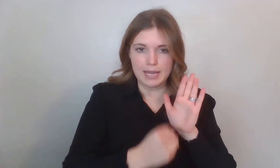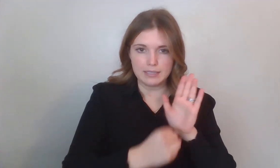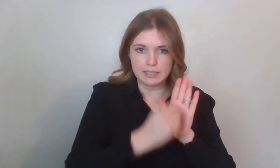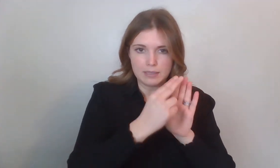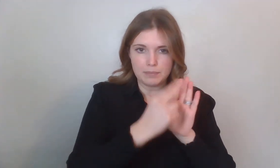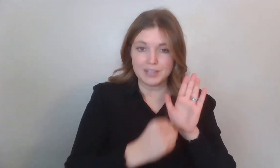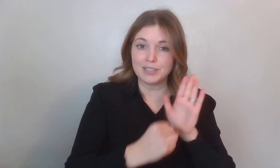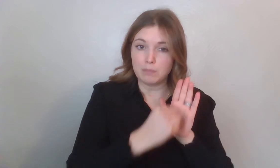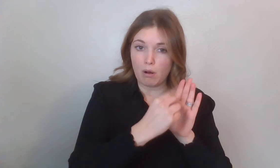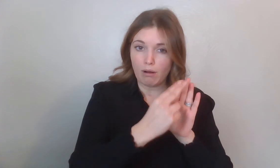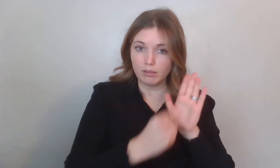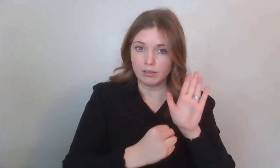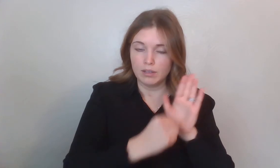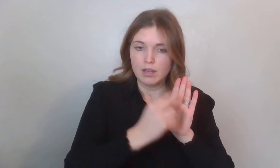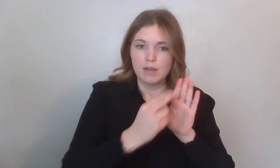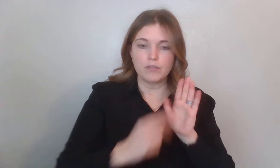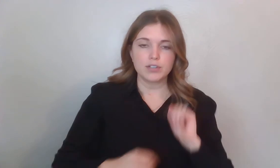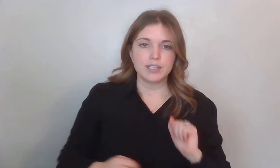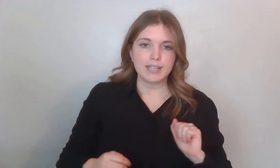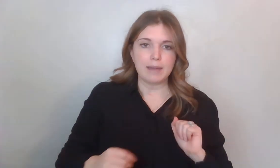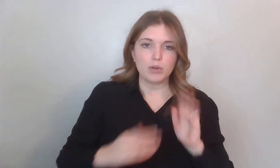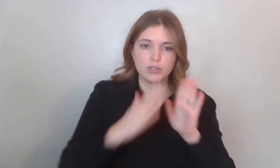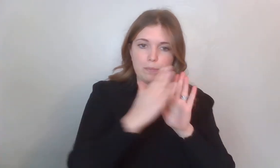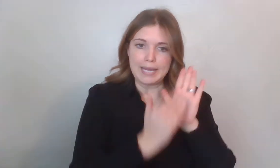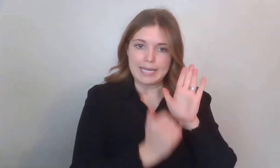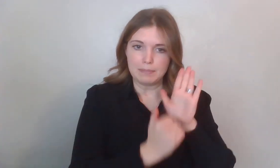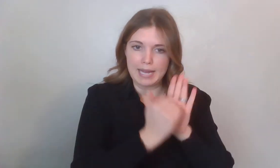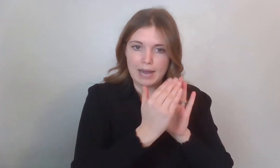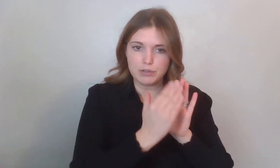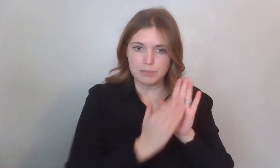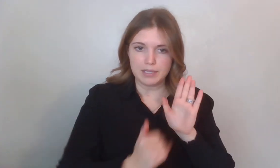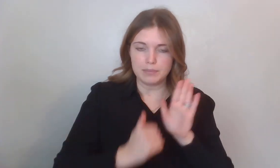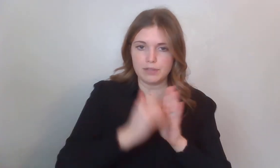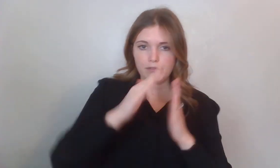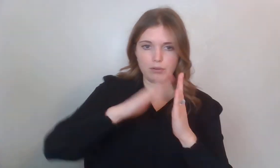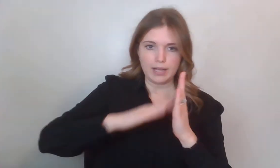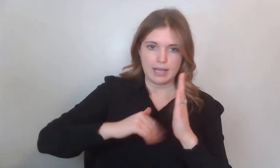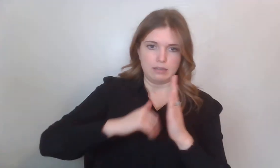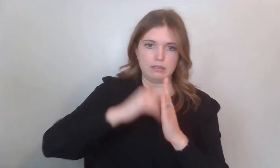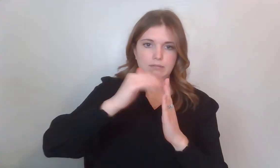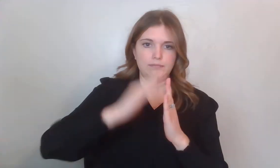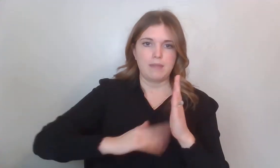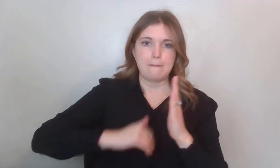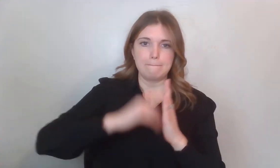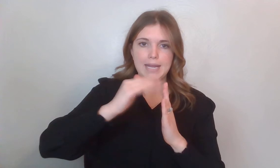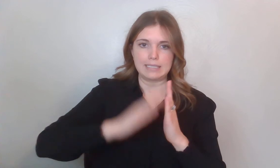paints something small versus I'm going to PAINT my house becomes the full hand PAINT